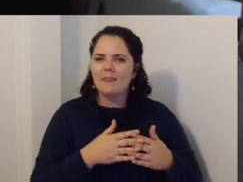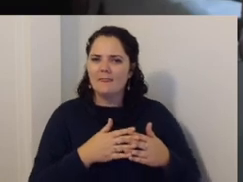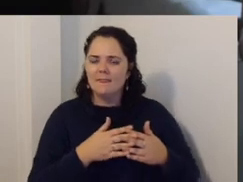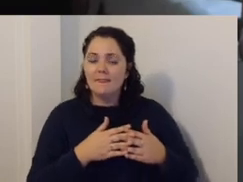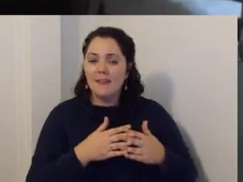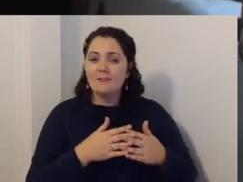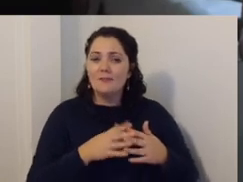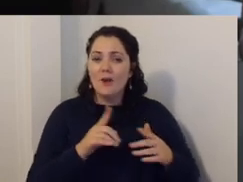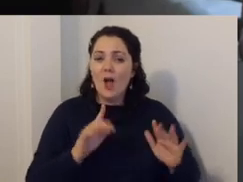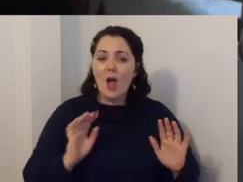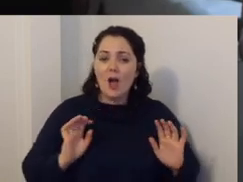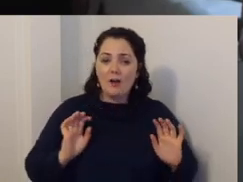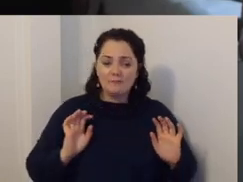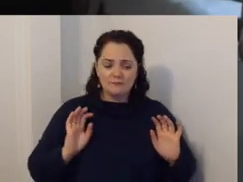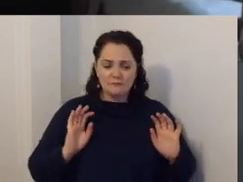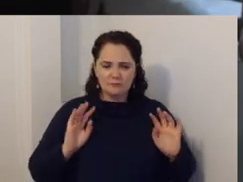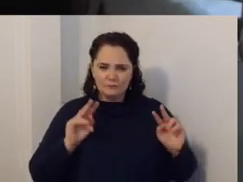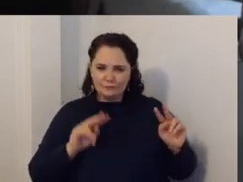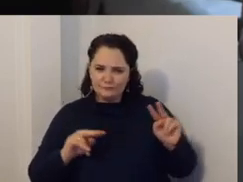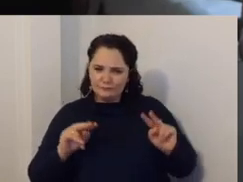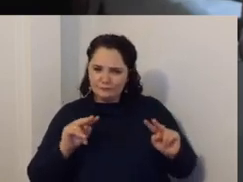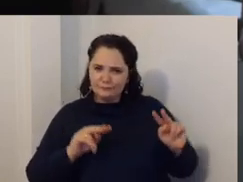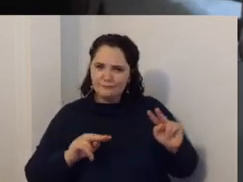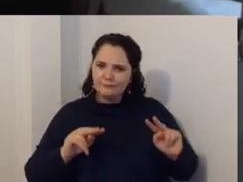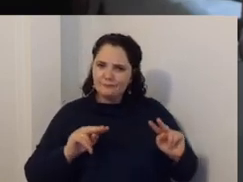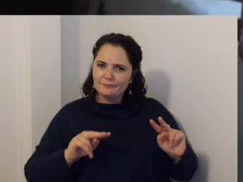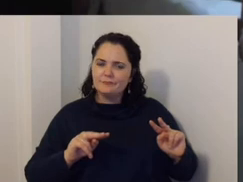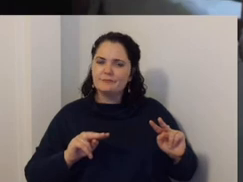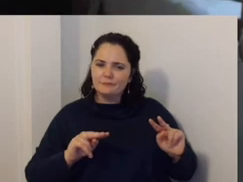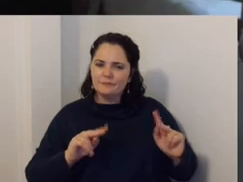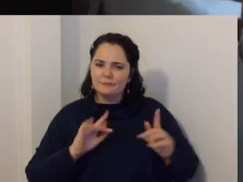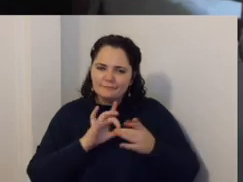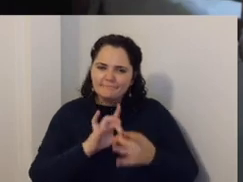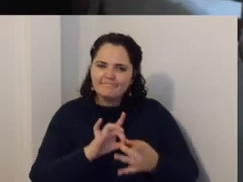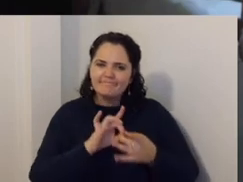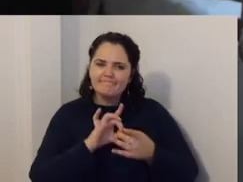right so take a moment to look at your drawing as we come into your last last few minutes here